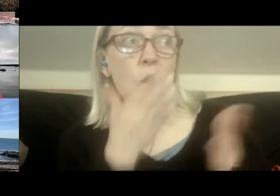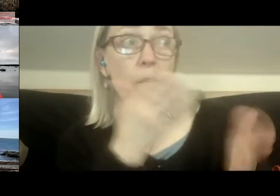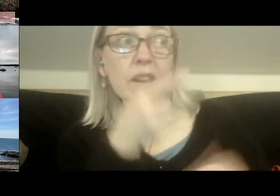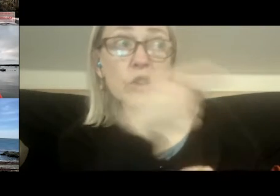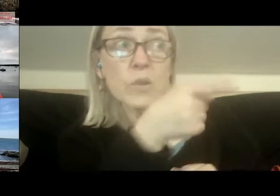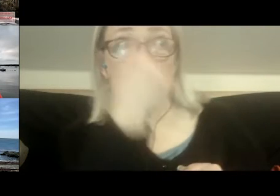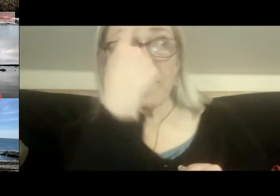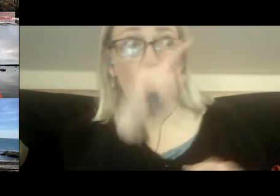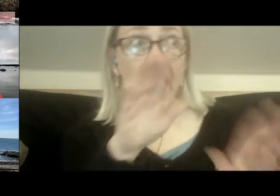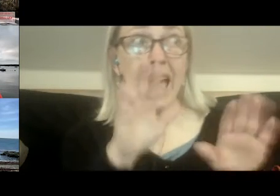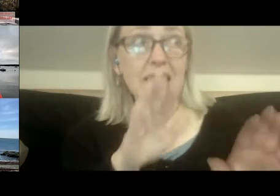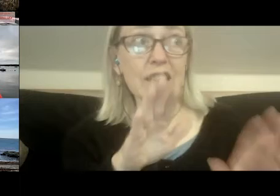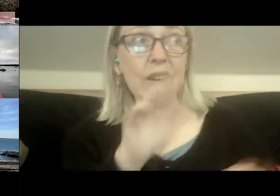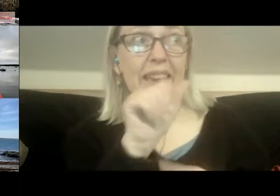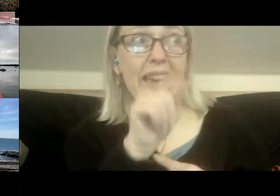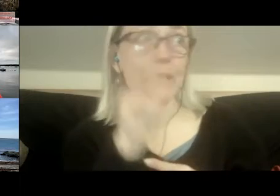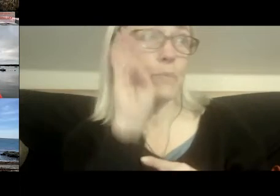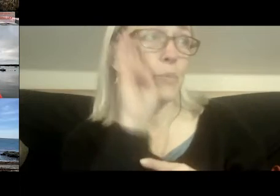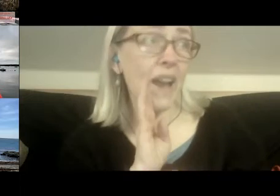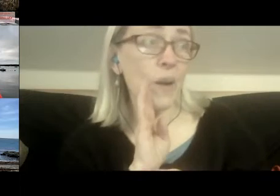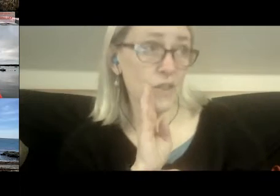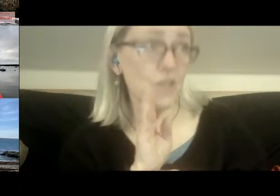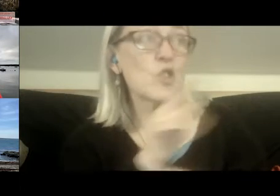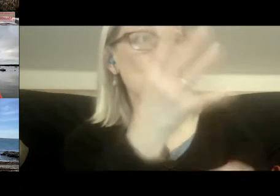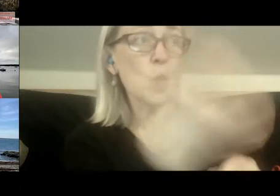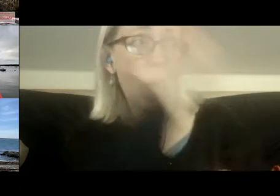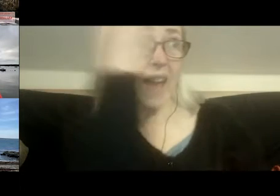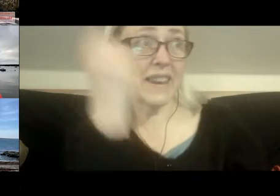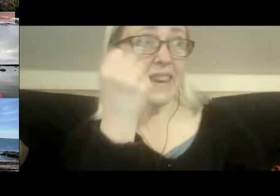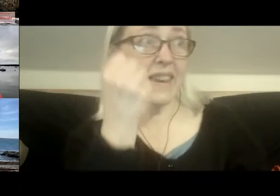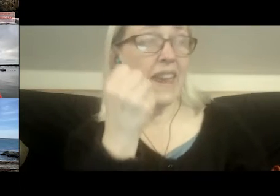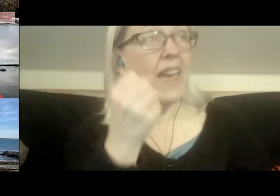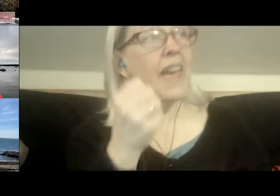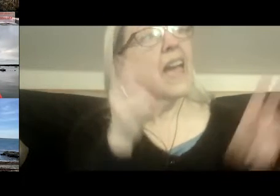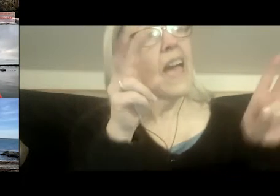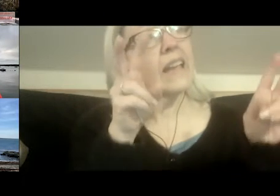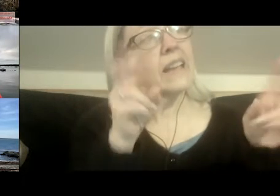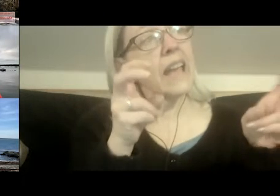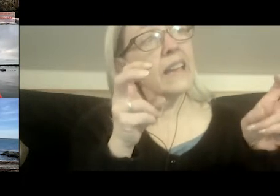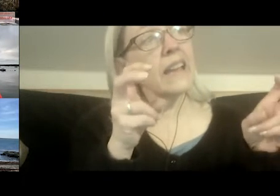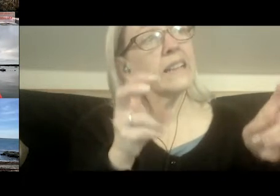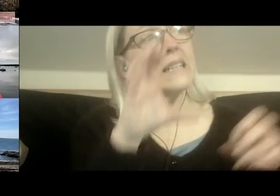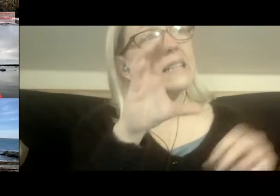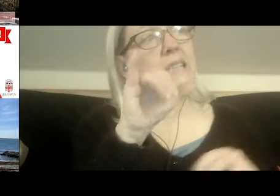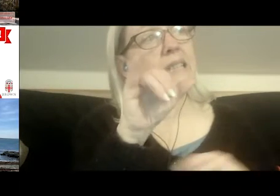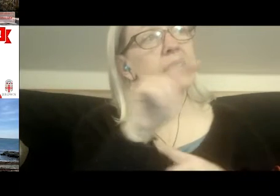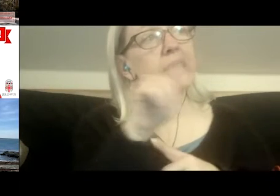in the category of Citizenship. Oh my gosh! Thank you, thank you! That's awesome! Congratulations.